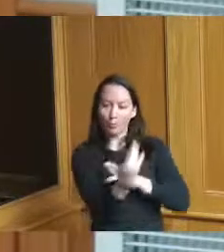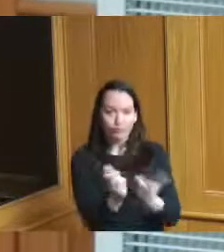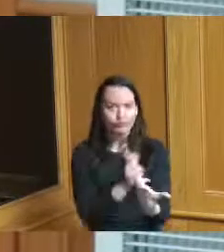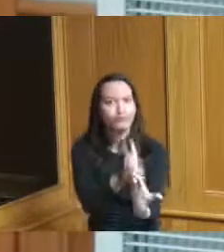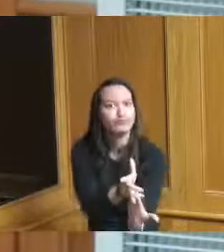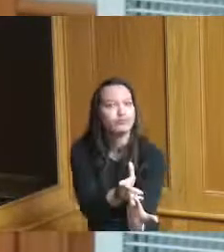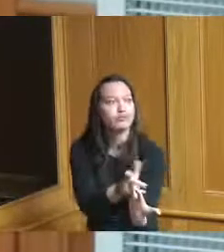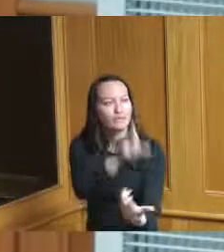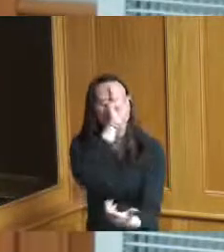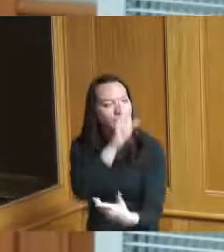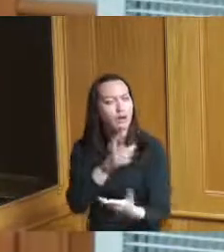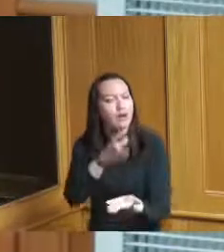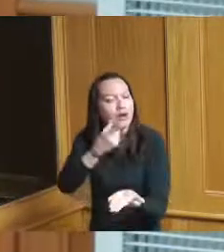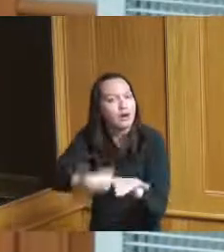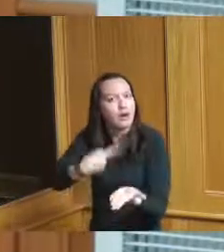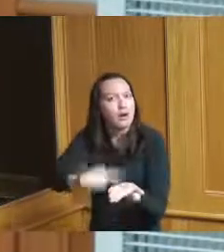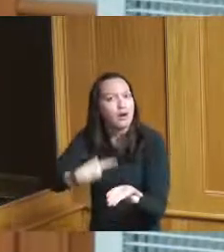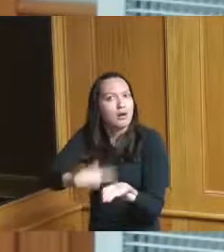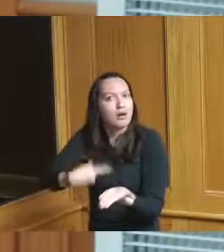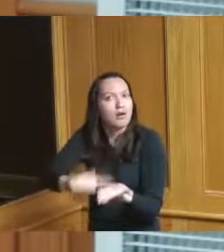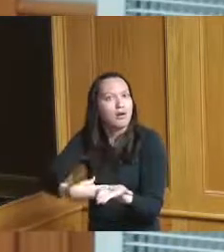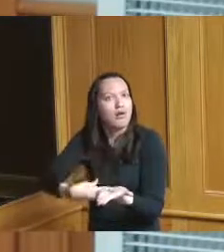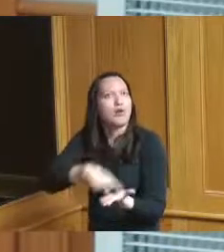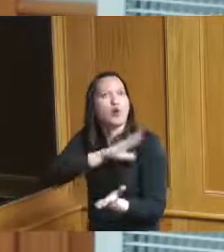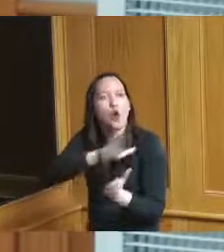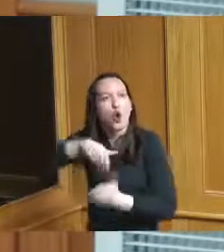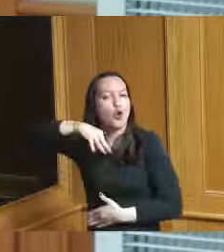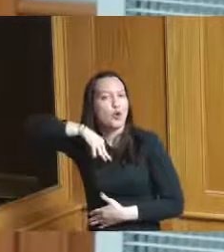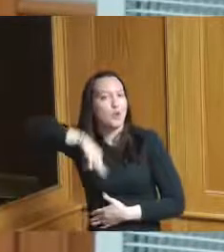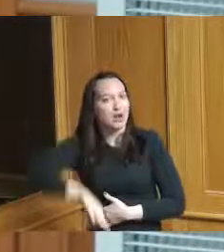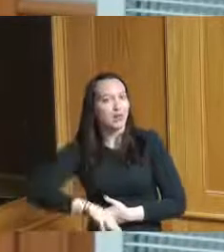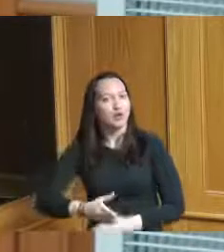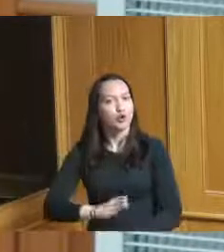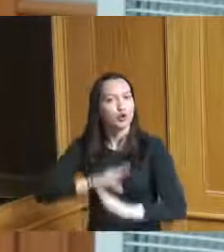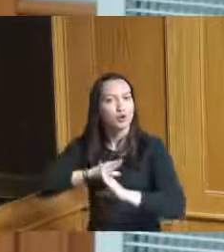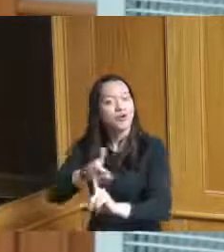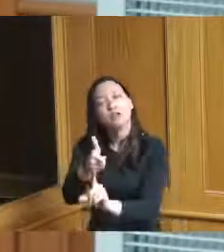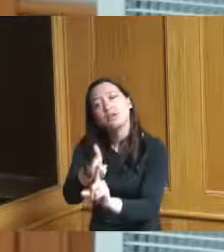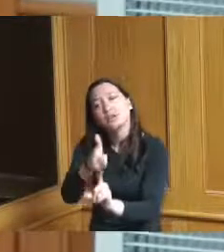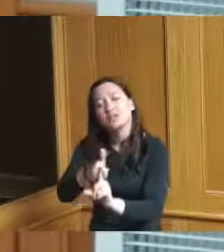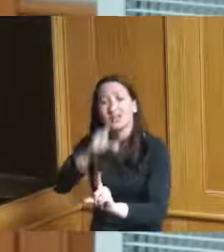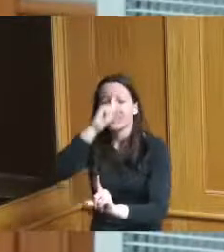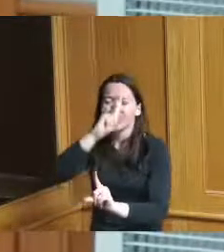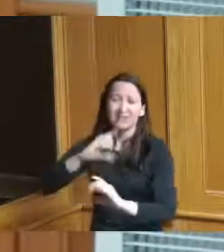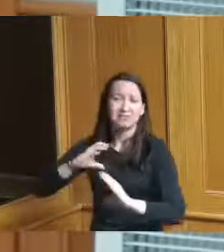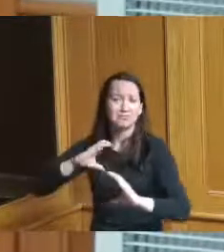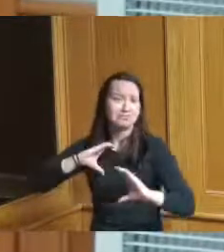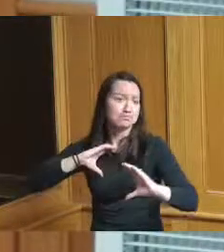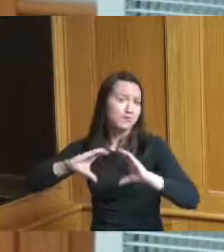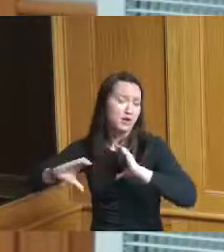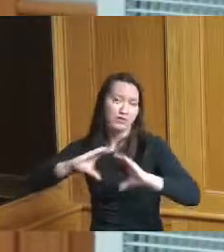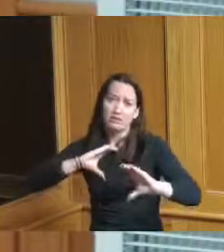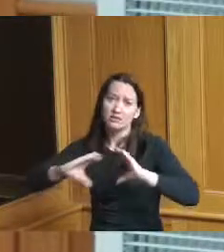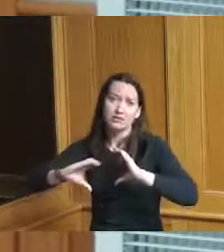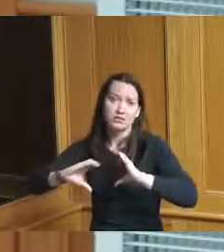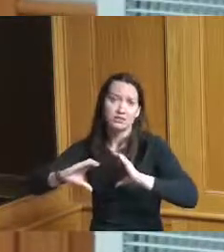talk about masking up and all the things that you have to do to protect yourself and your family but I think these conversations to move the needle and those who are not vaccinated